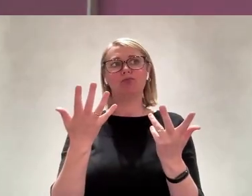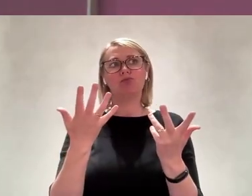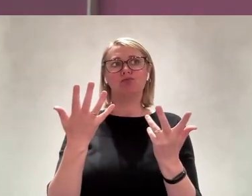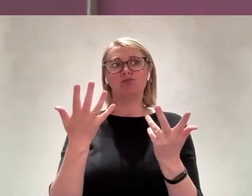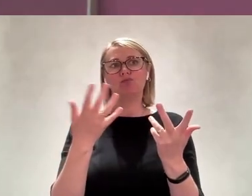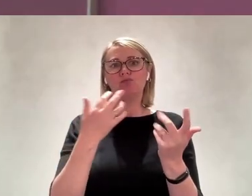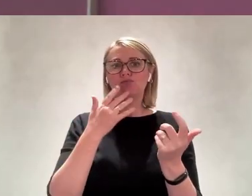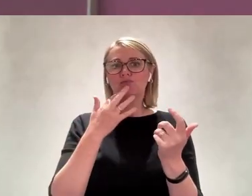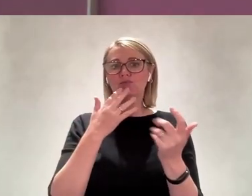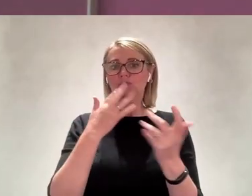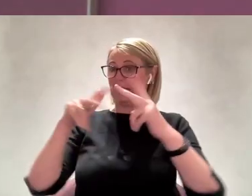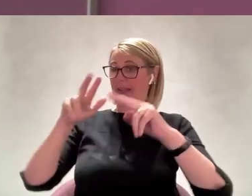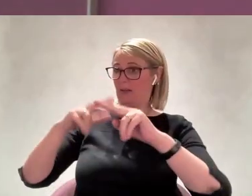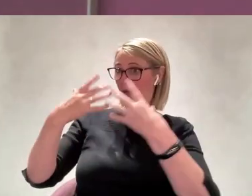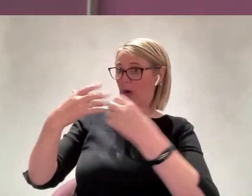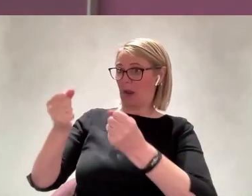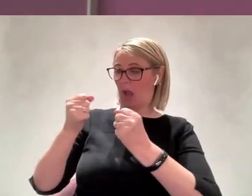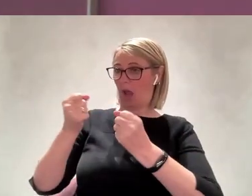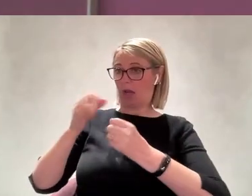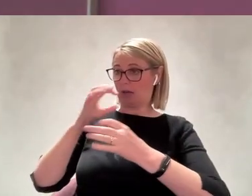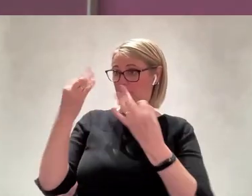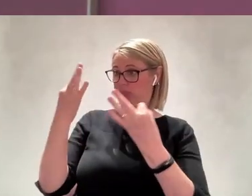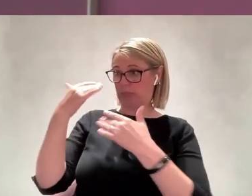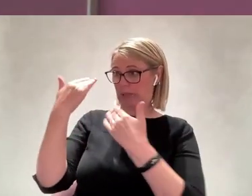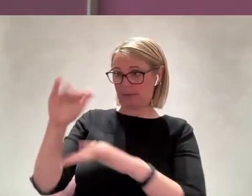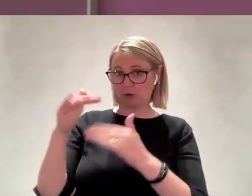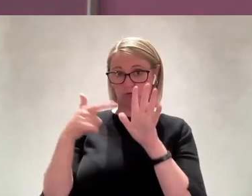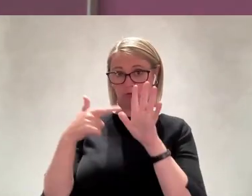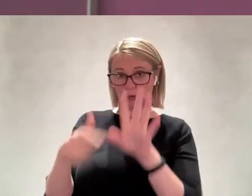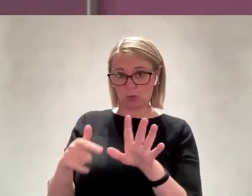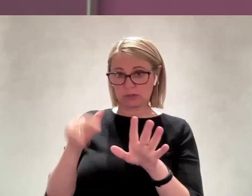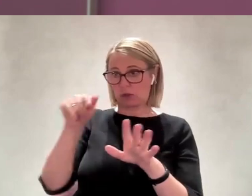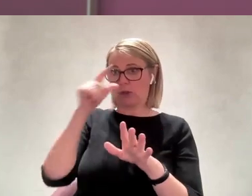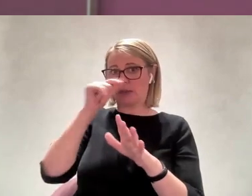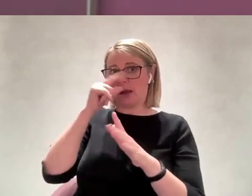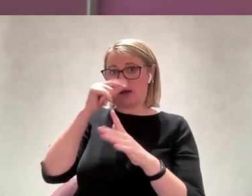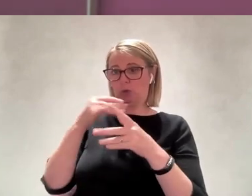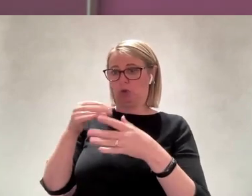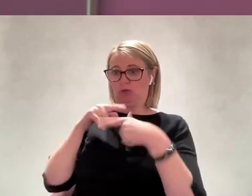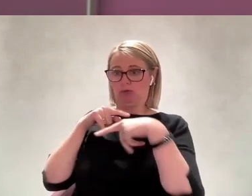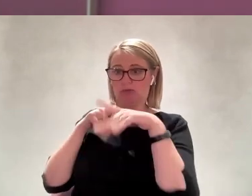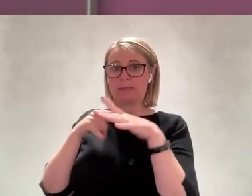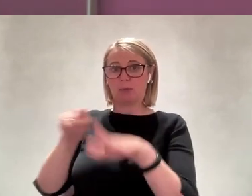if we had unlimited resources, respond to the prevailing threats.